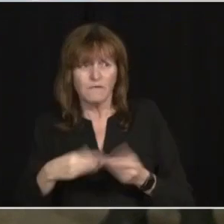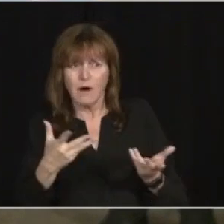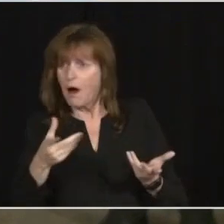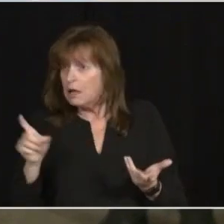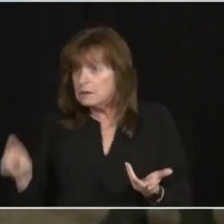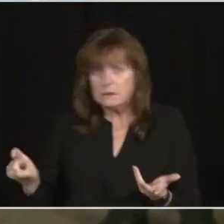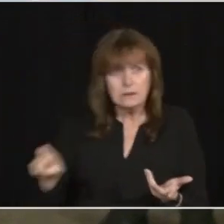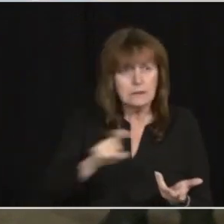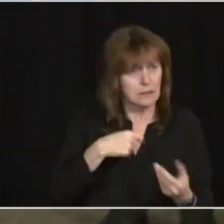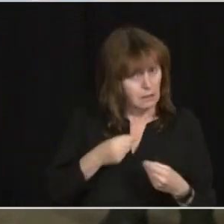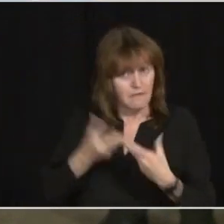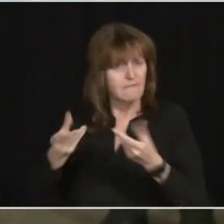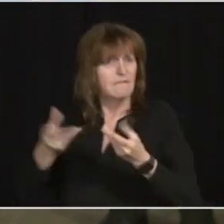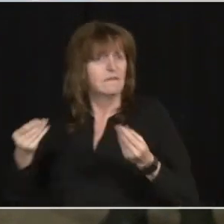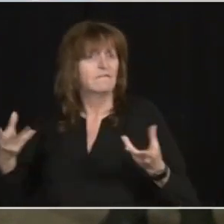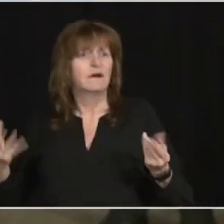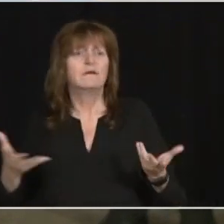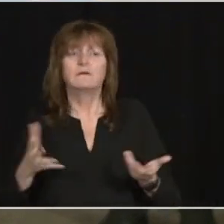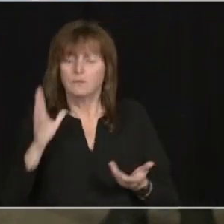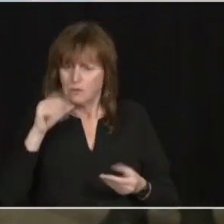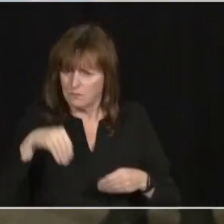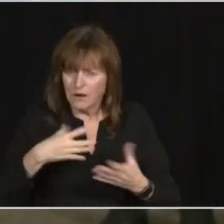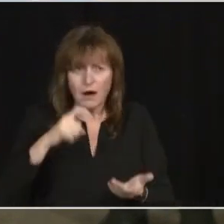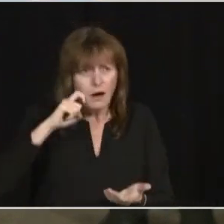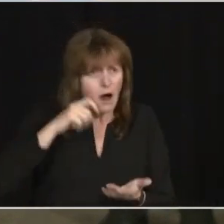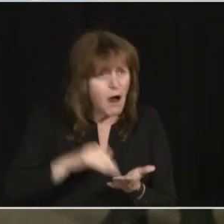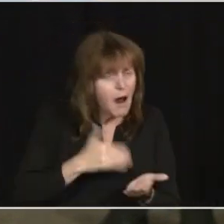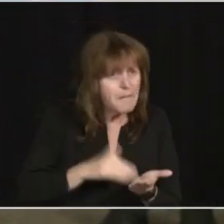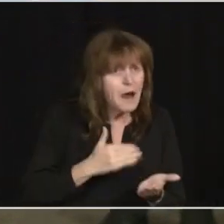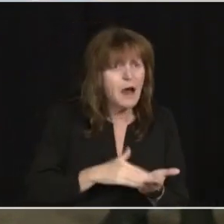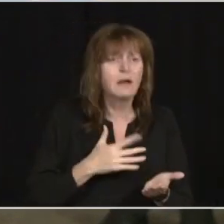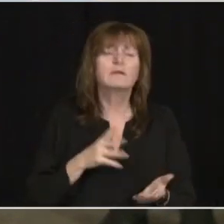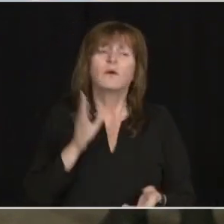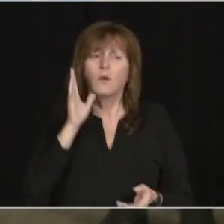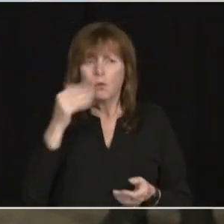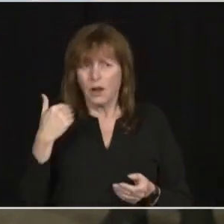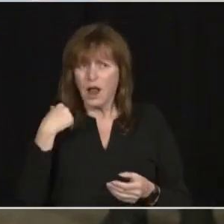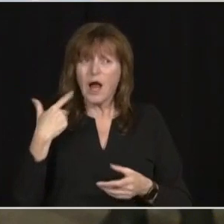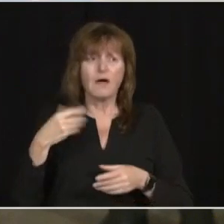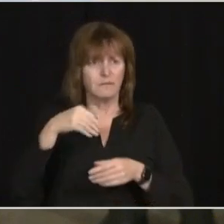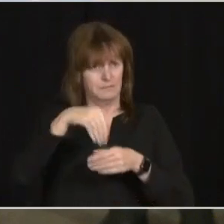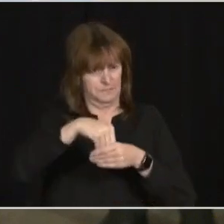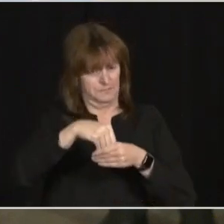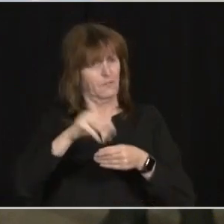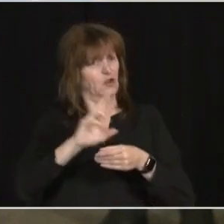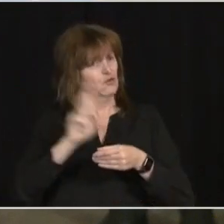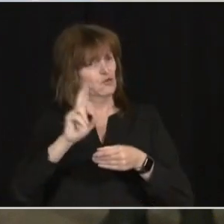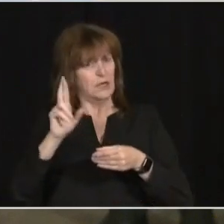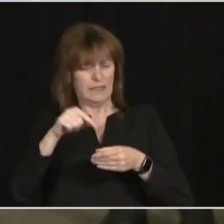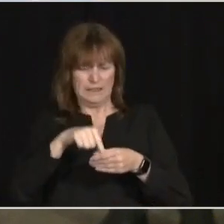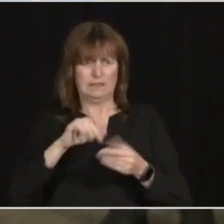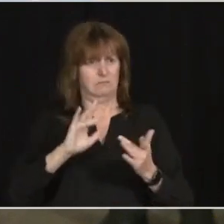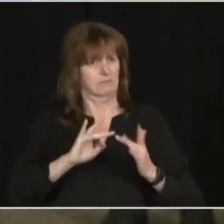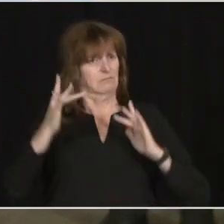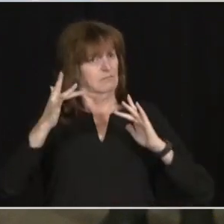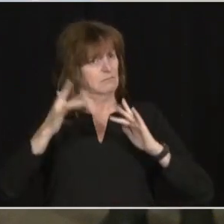boards, to deliver to those students who need it most. Our partnership will provide iPads, internet connectivity and the learning software